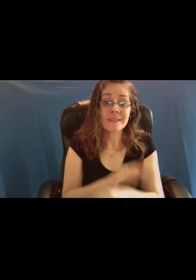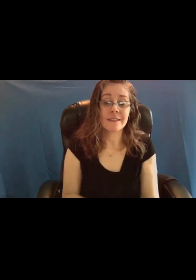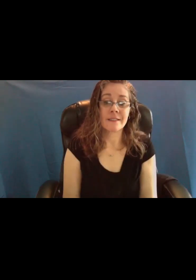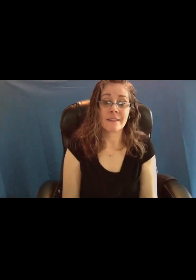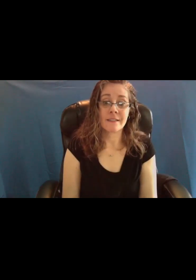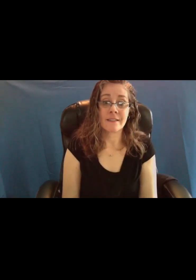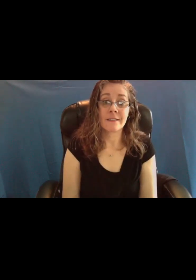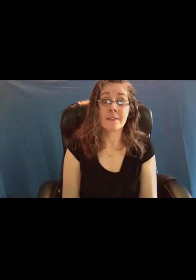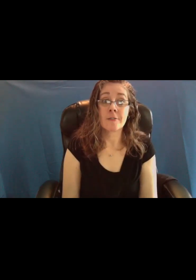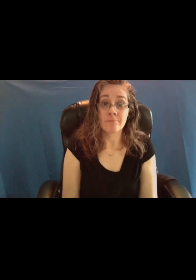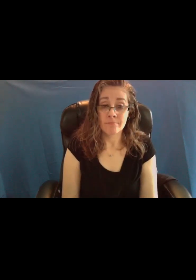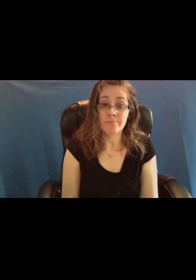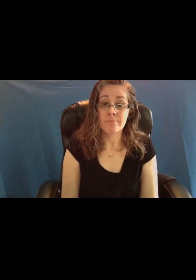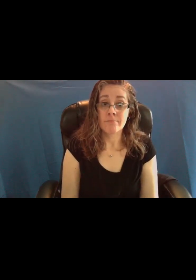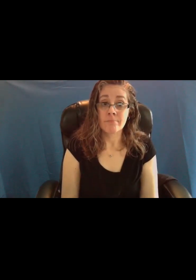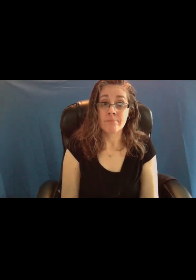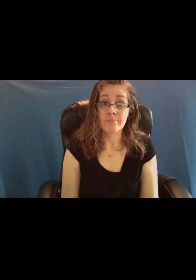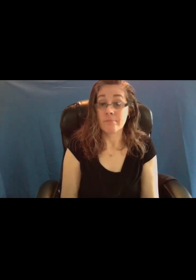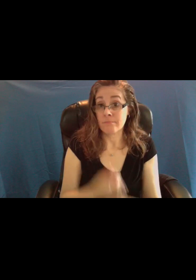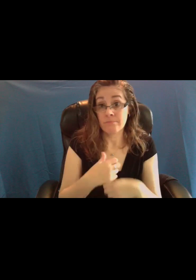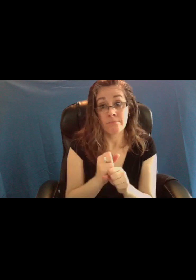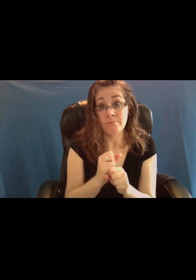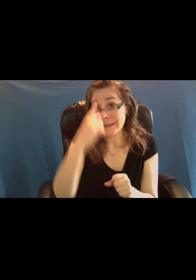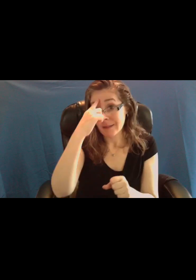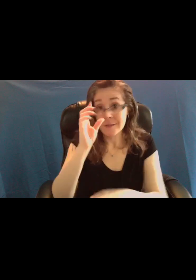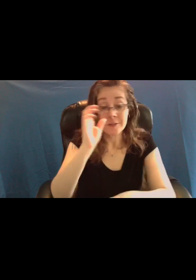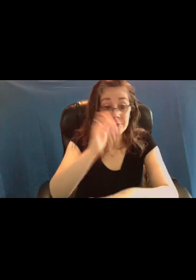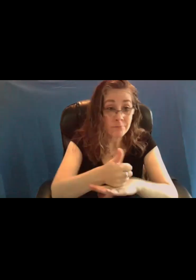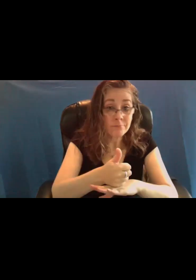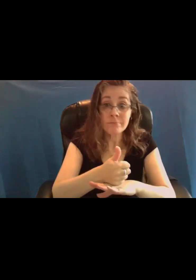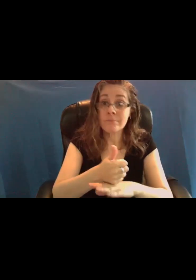certainly would make sense to establish some policies and practices